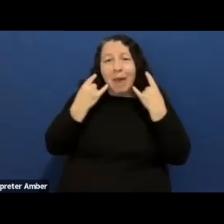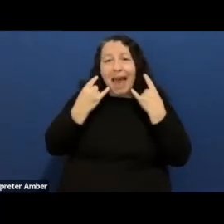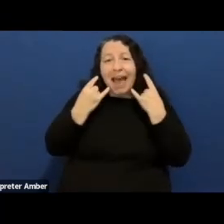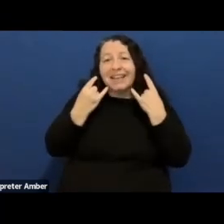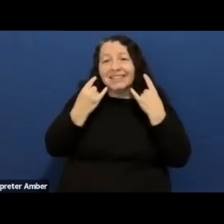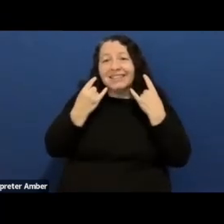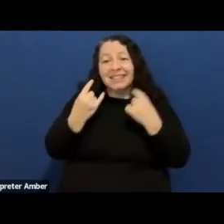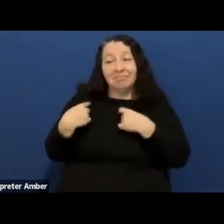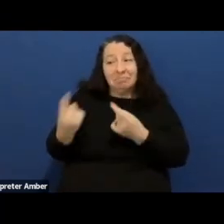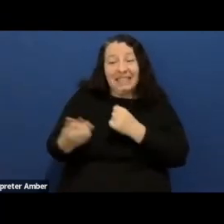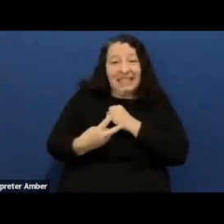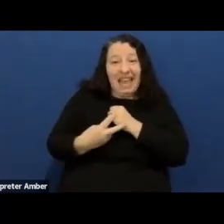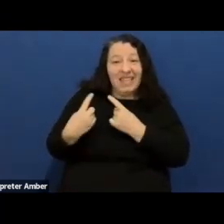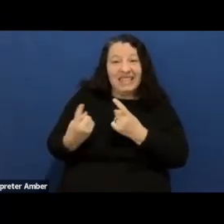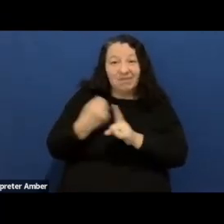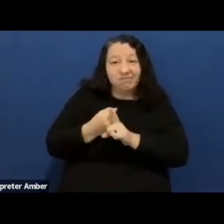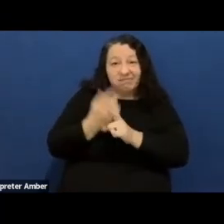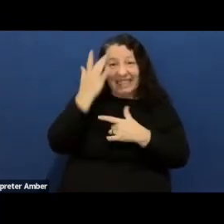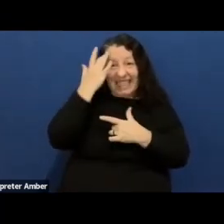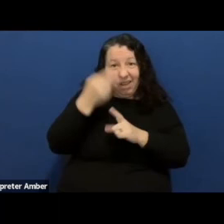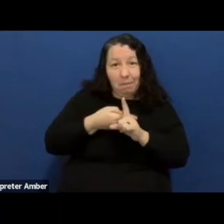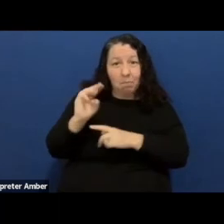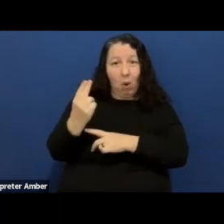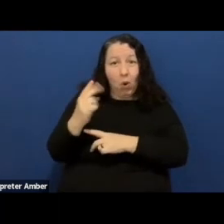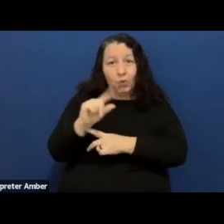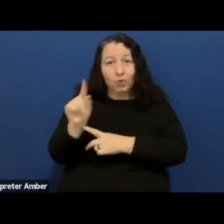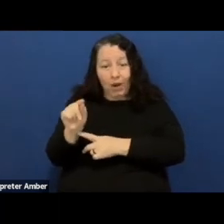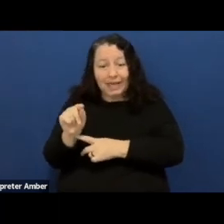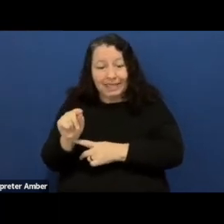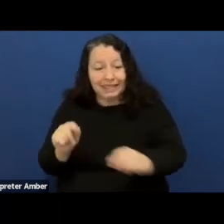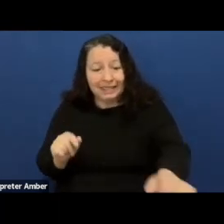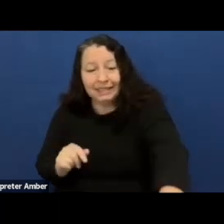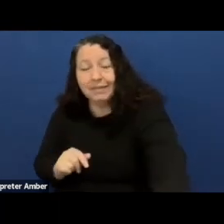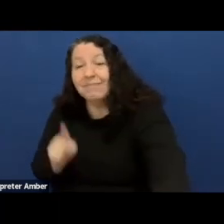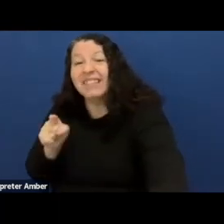disposable surgical mask. I’ve been saving them since becoming ill in March